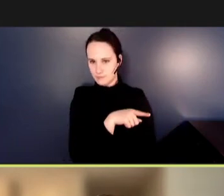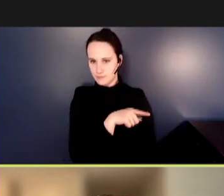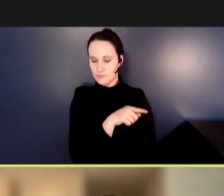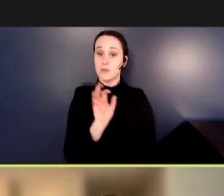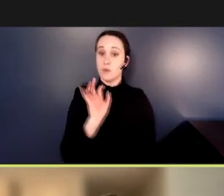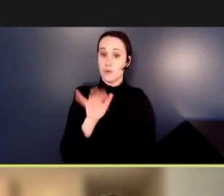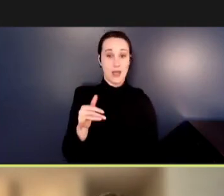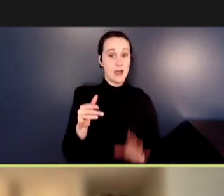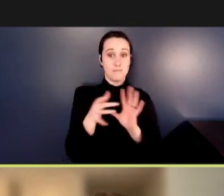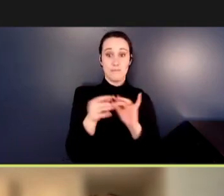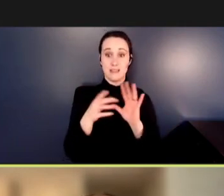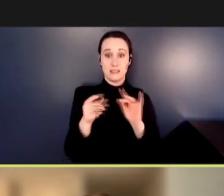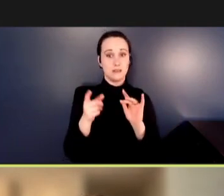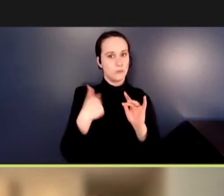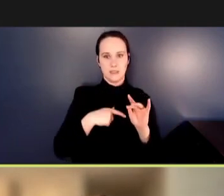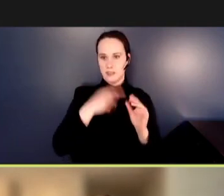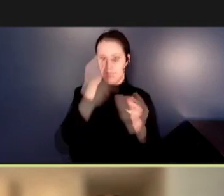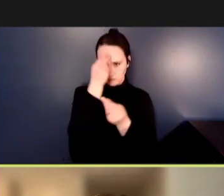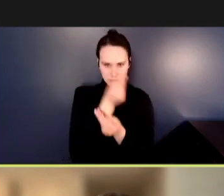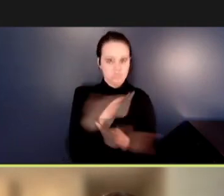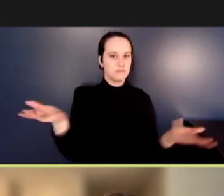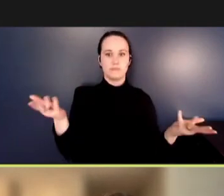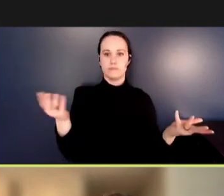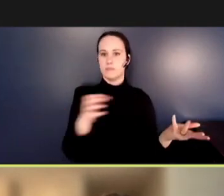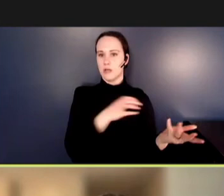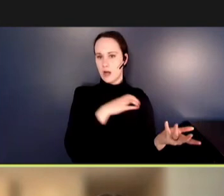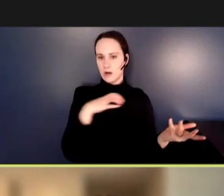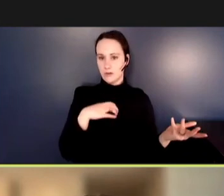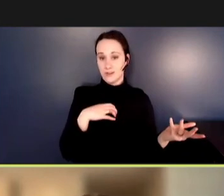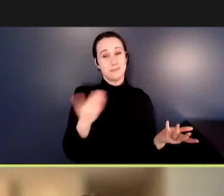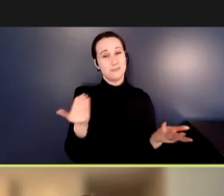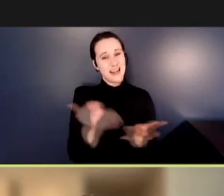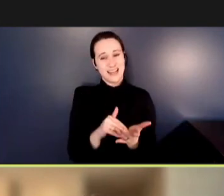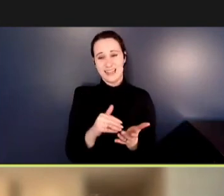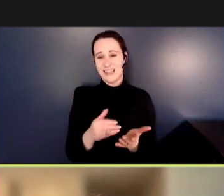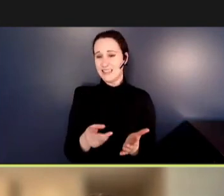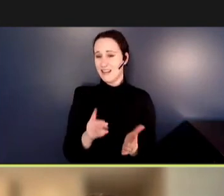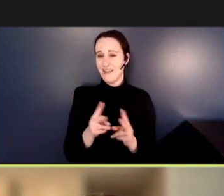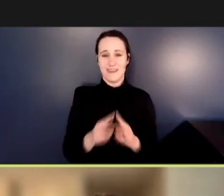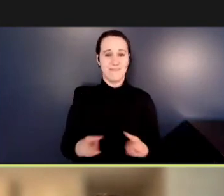dispersed throughout Congress, but it is such a nuanced and difficult message to describe.